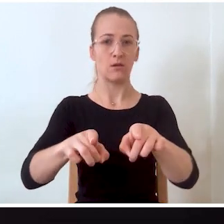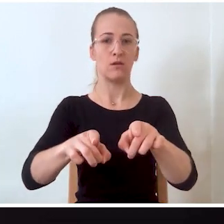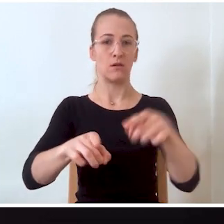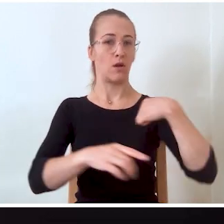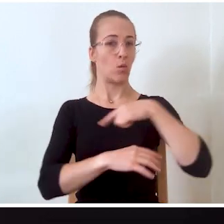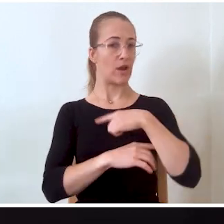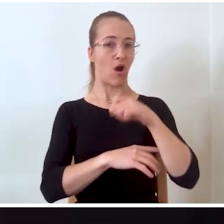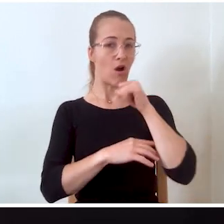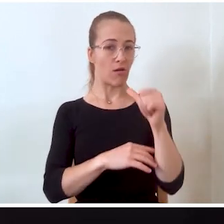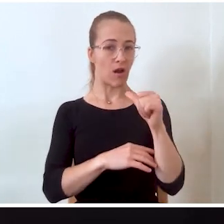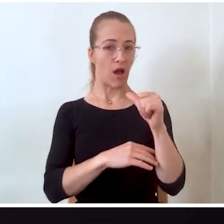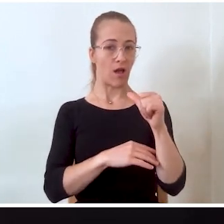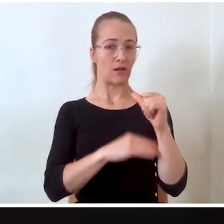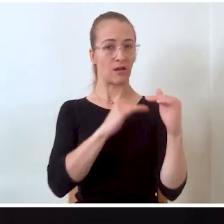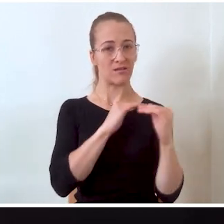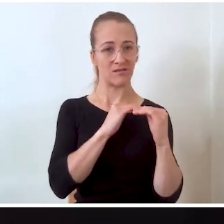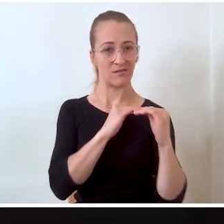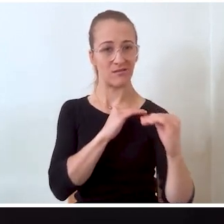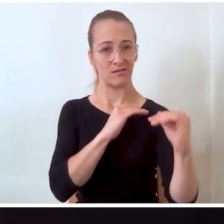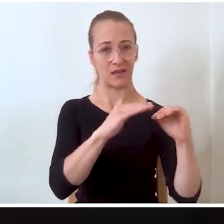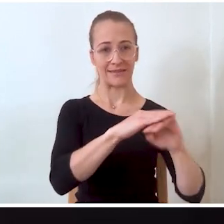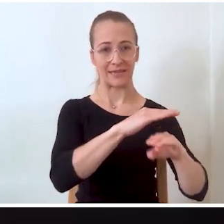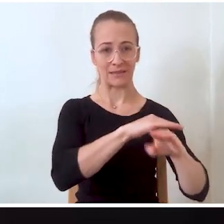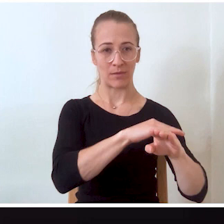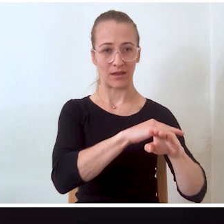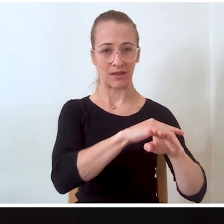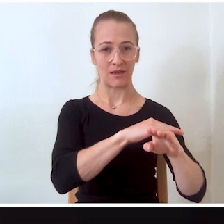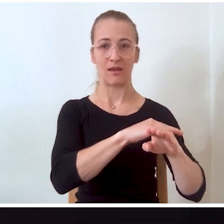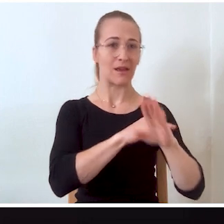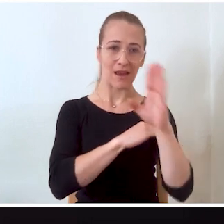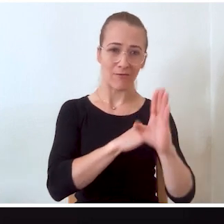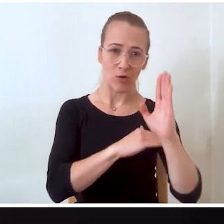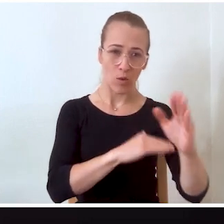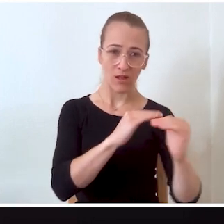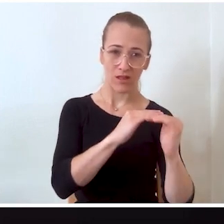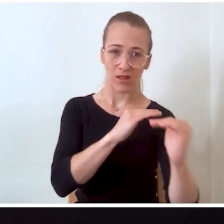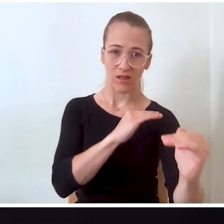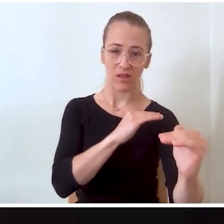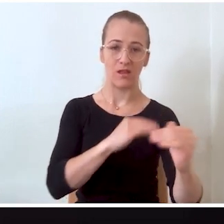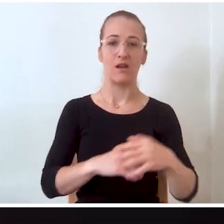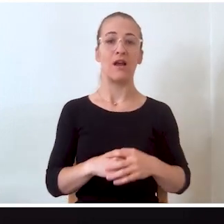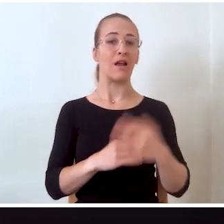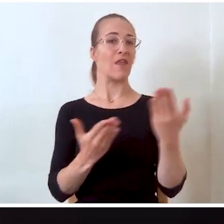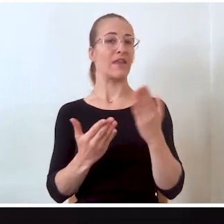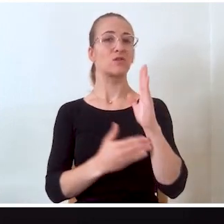we are not in a static state of accessibility and we never will be. Things are always going to change.